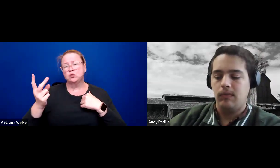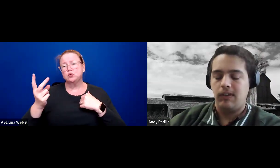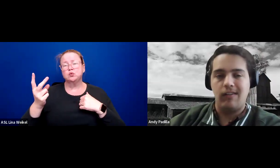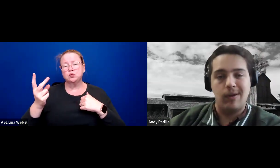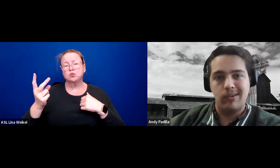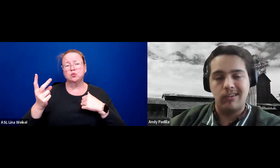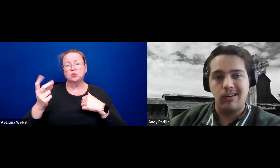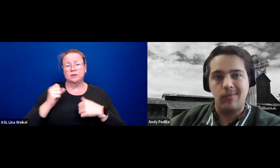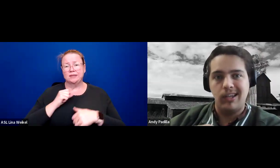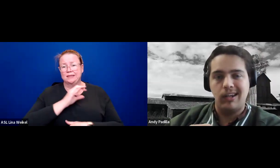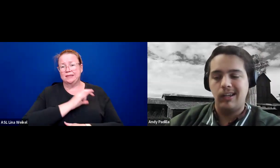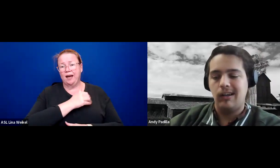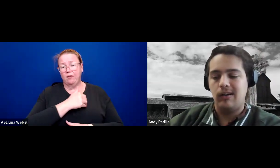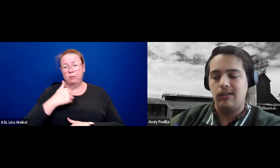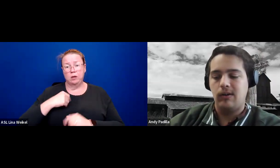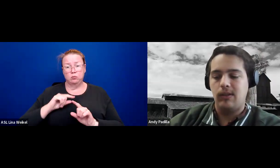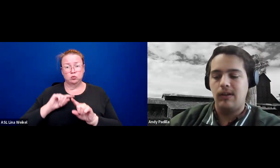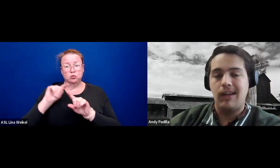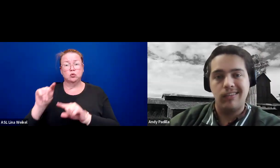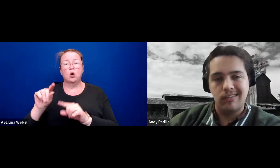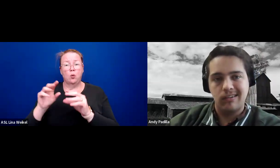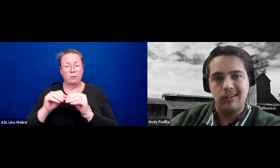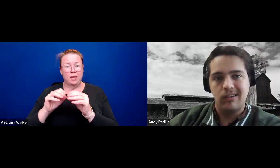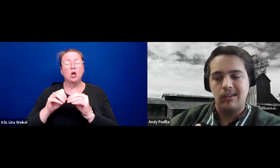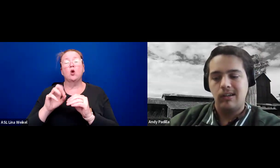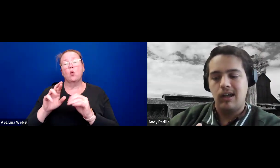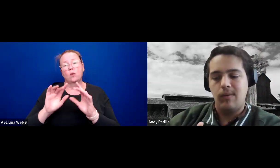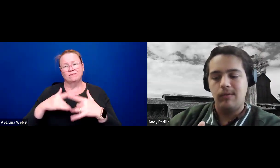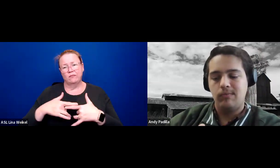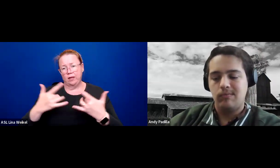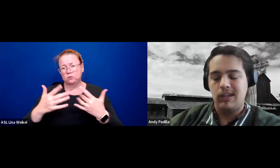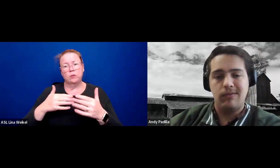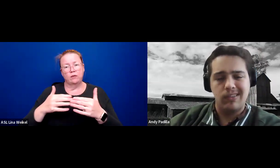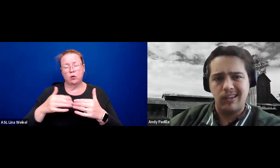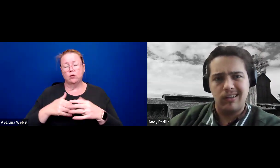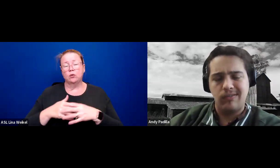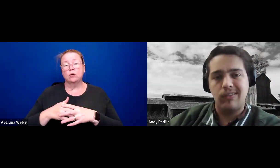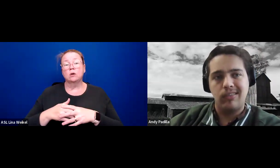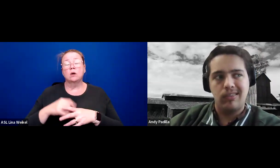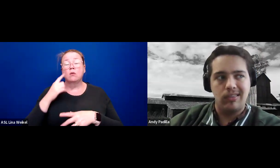Andy Padilla: staff members go to the meeting or go to the events Andy Padilla: even for think, for